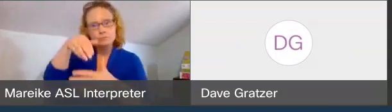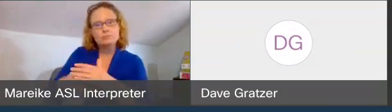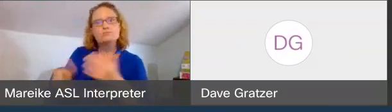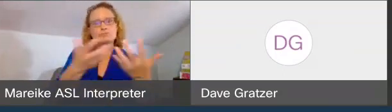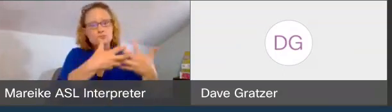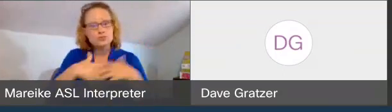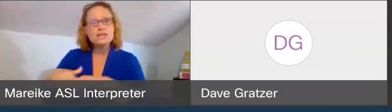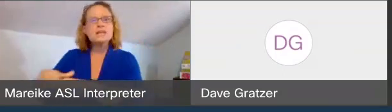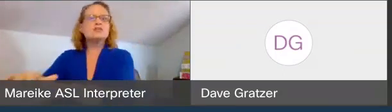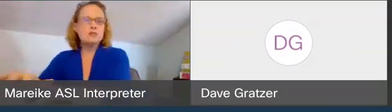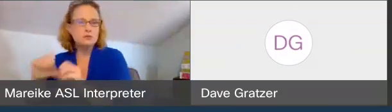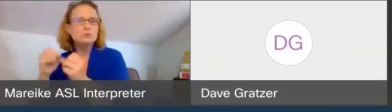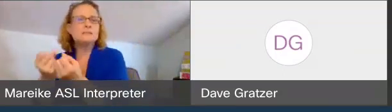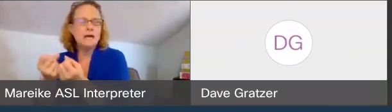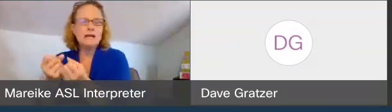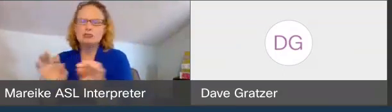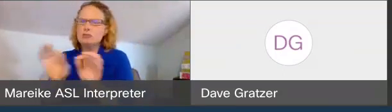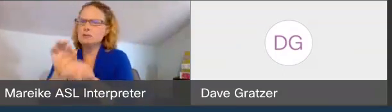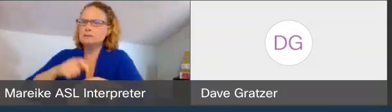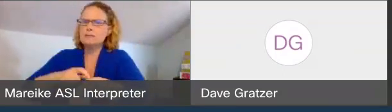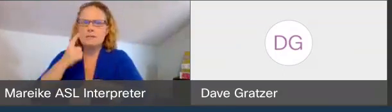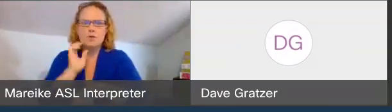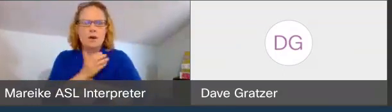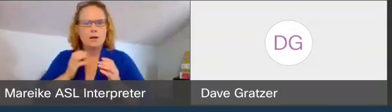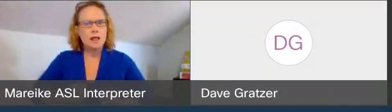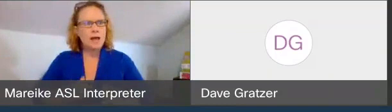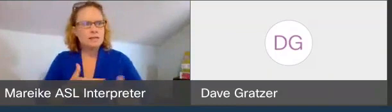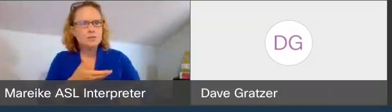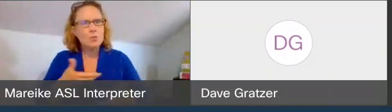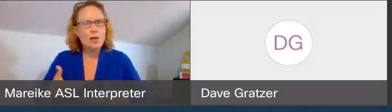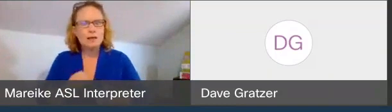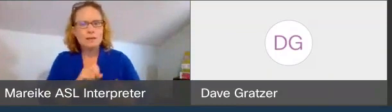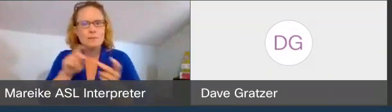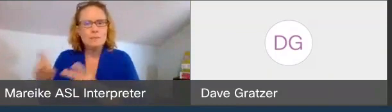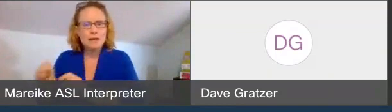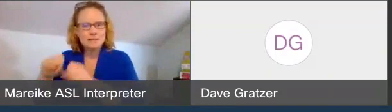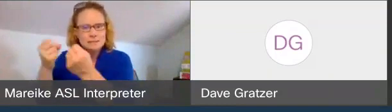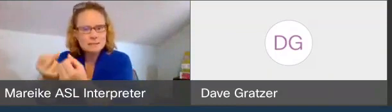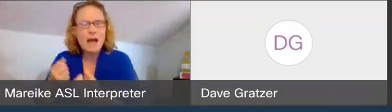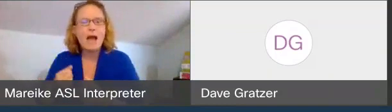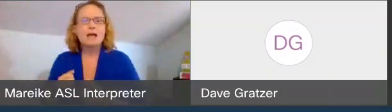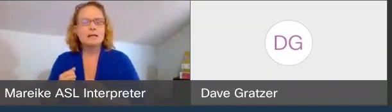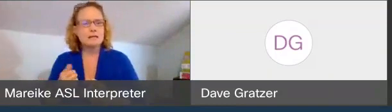time for our clients as we're welcoming them home and engaging them in FACT Services,